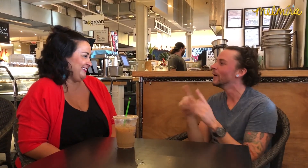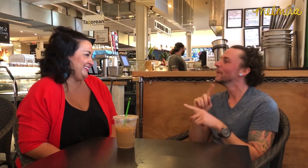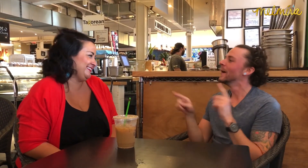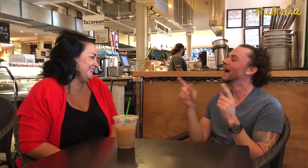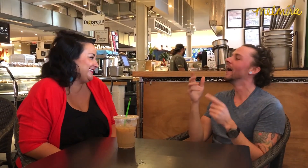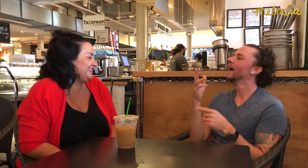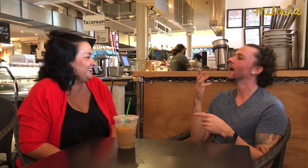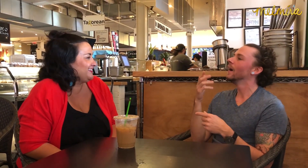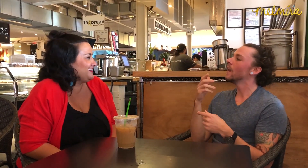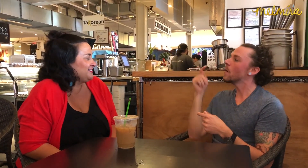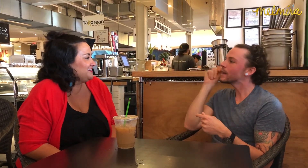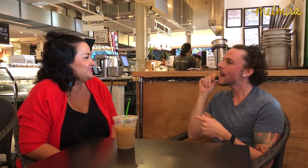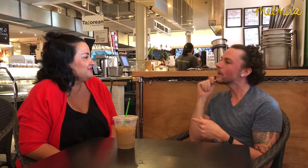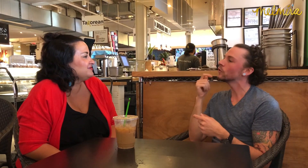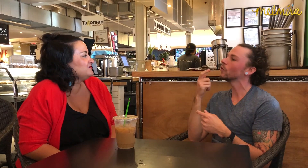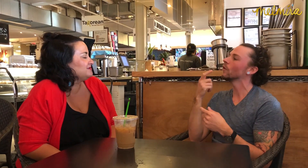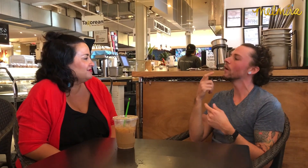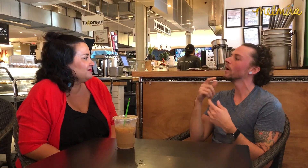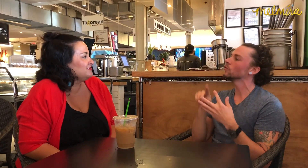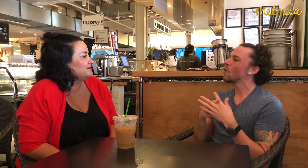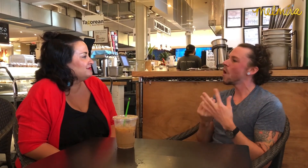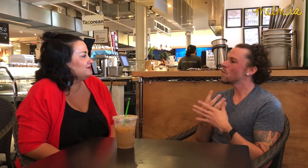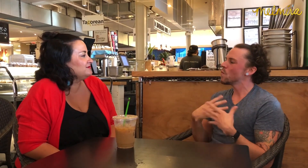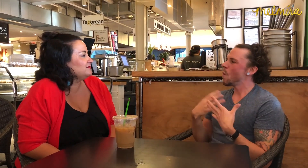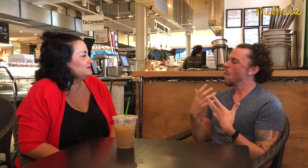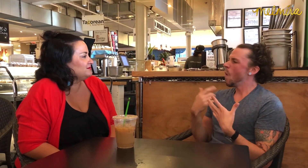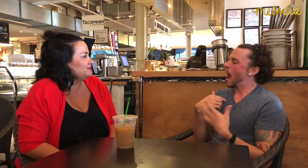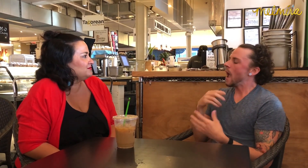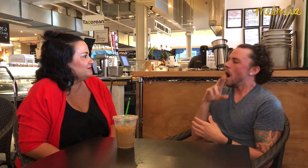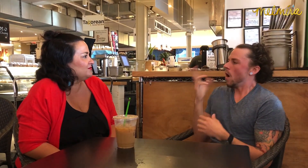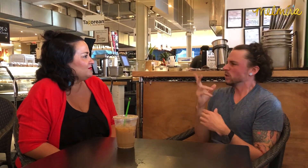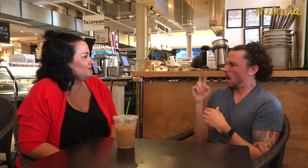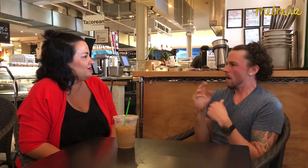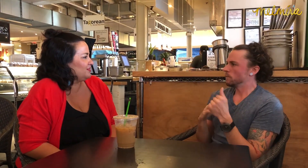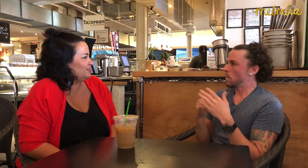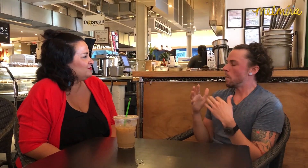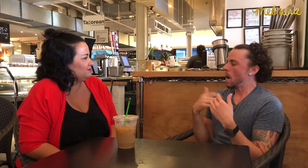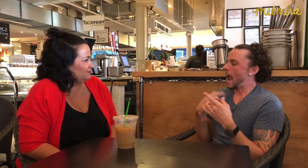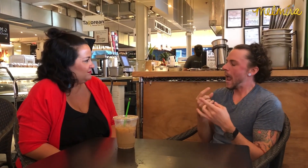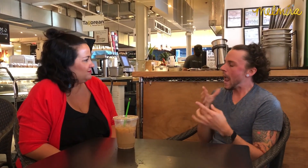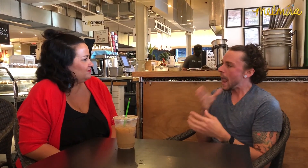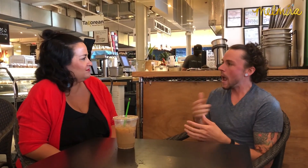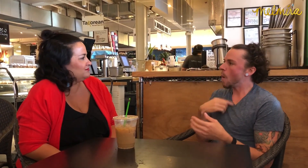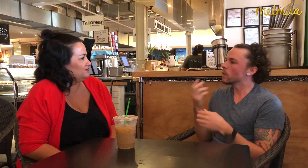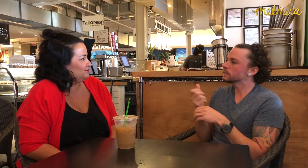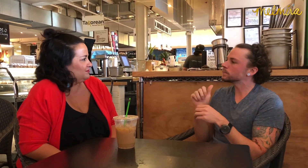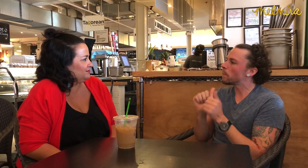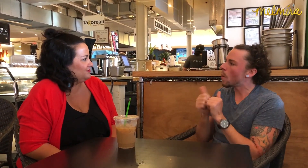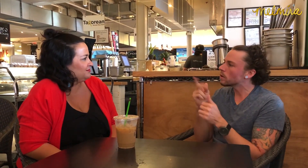when I was a teenager, I started developing breasts. I was always uncomfortable. I hated it.